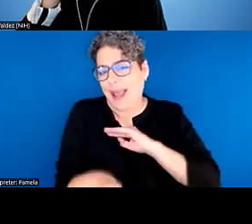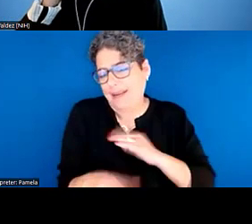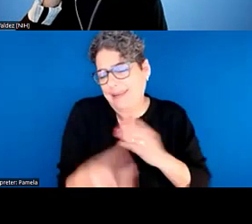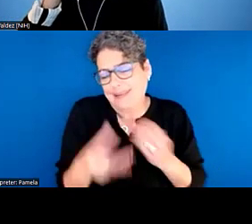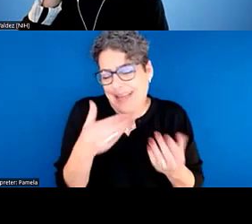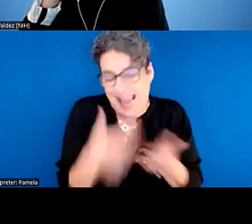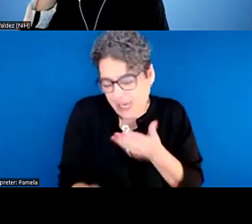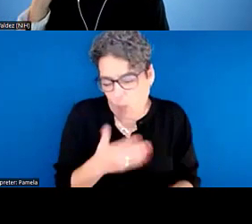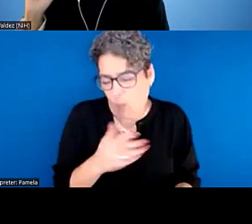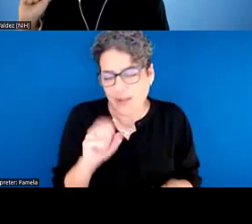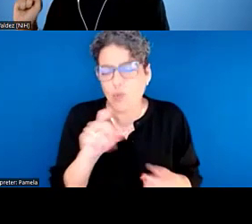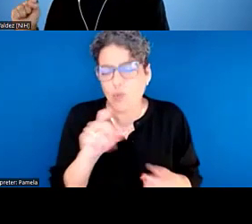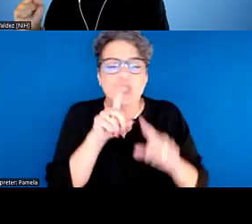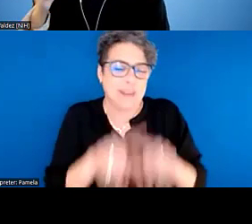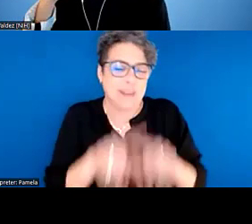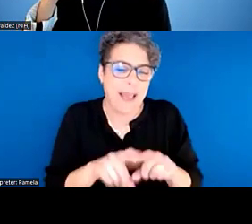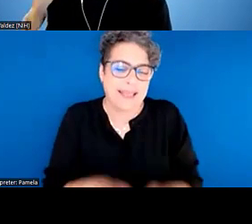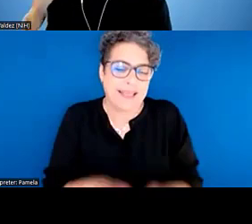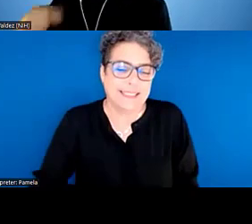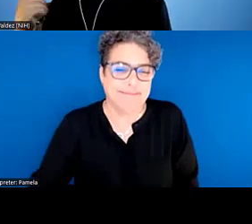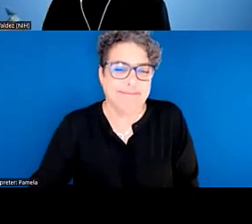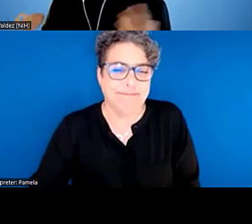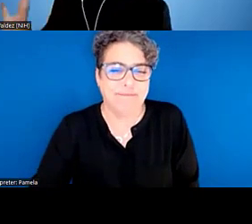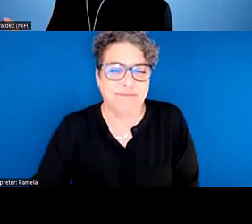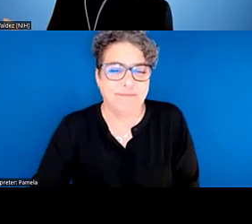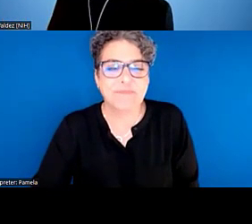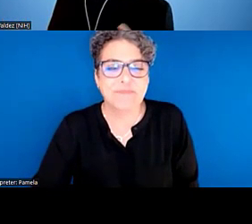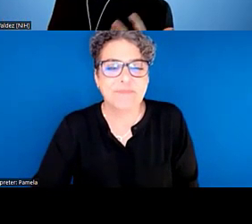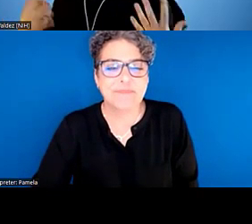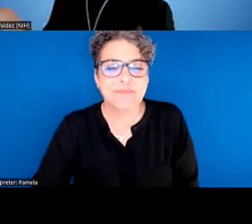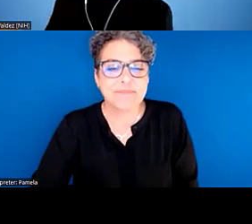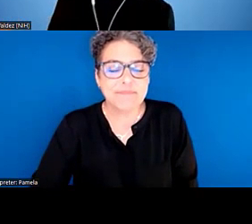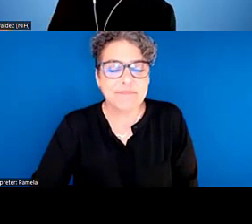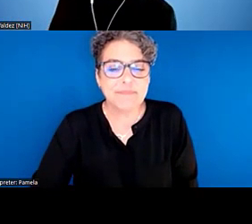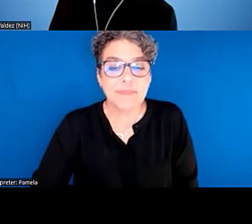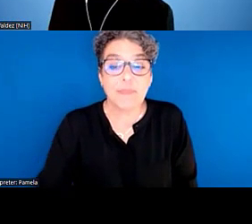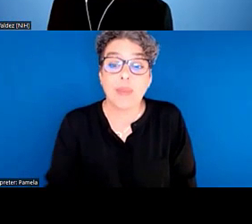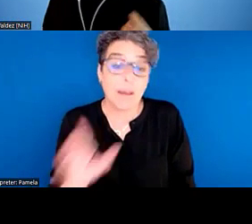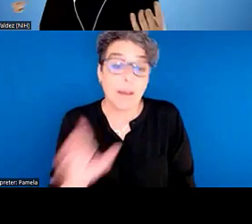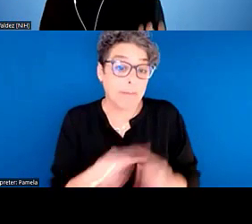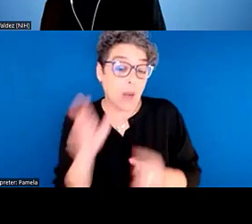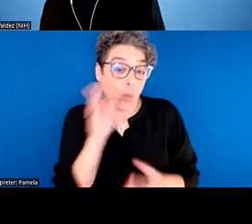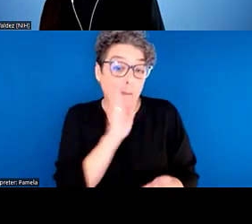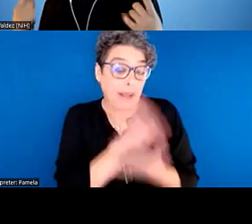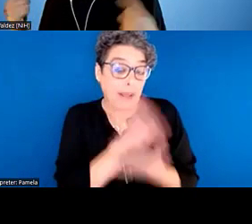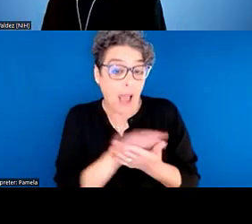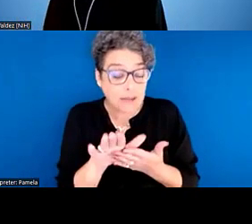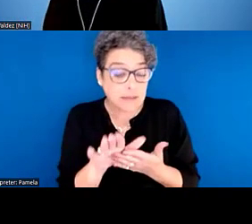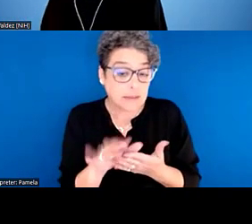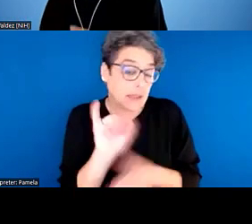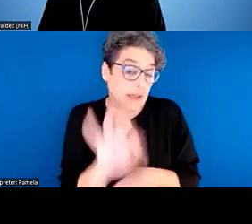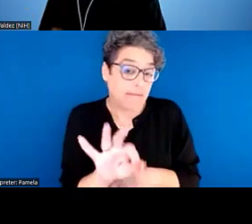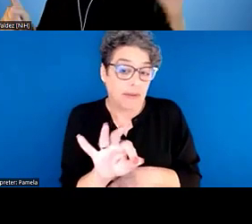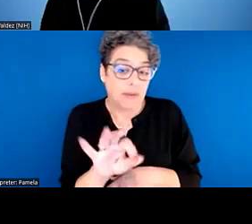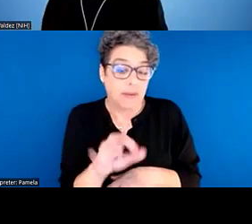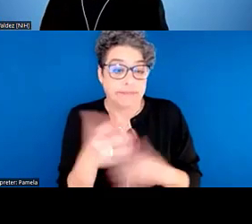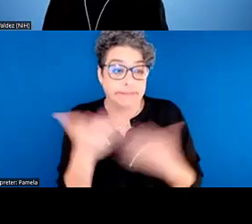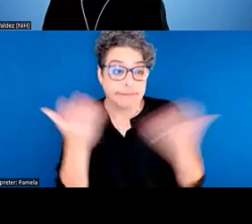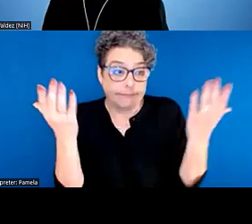Okay. So I think it would be nice if the first institution could notify the second institution,